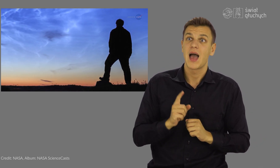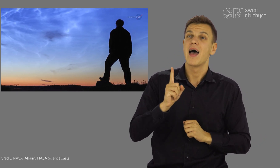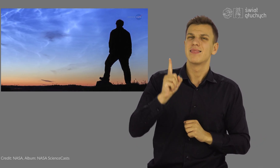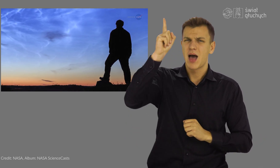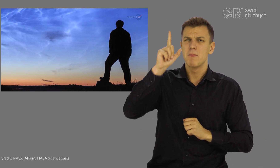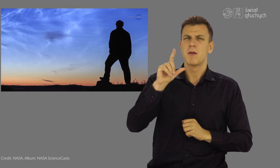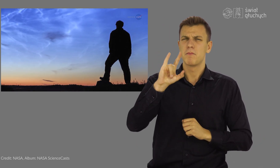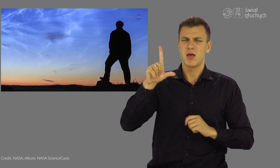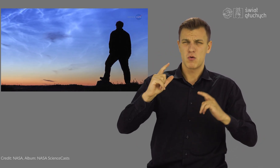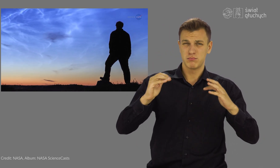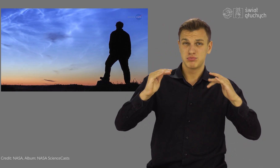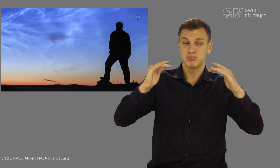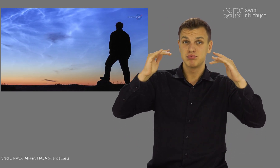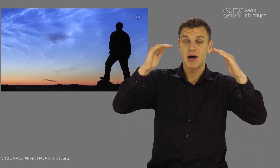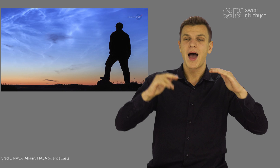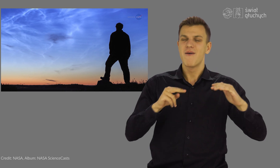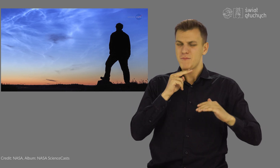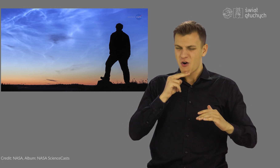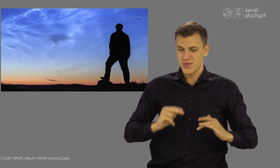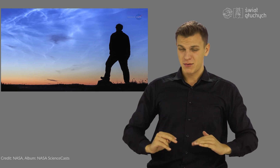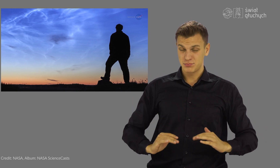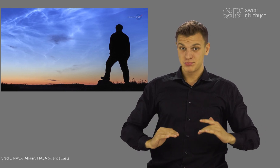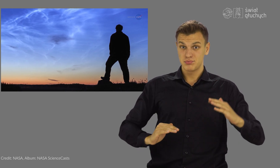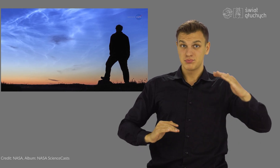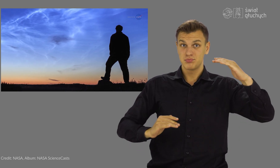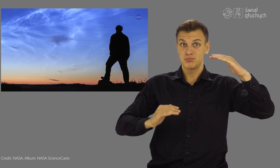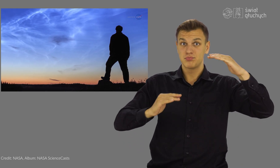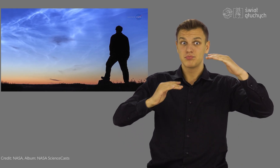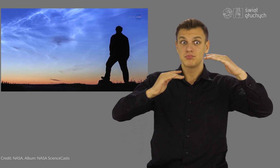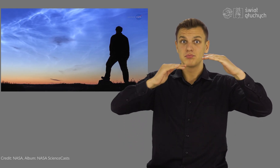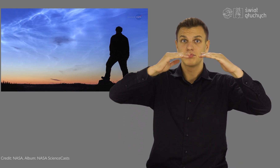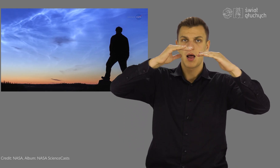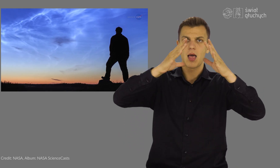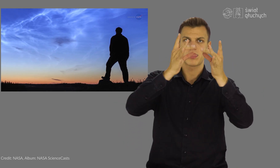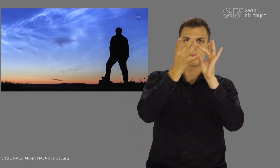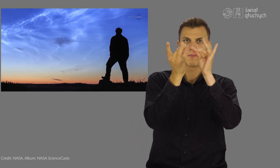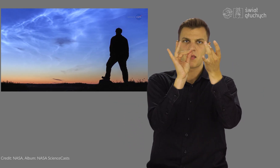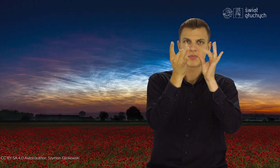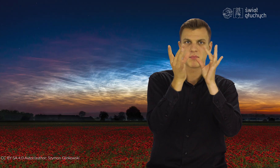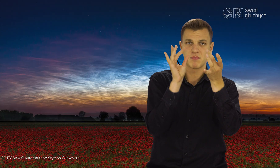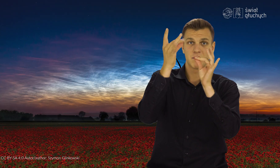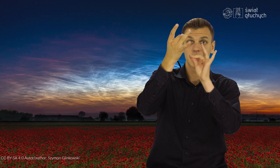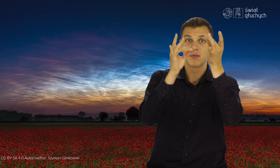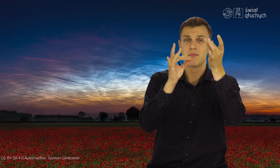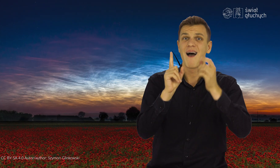Water molecules adhere to the dust and freeze.